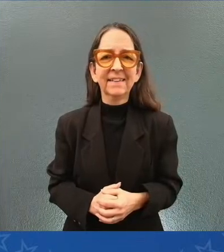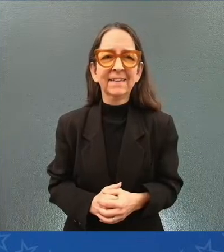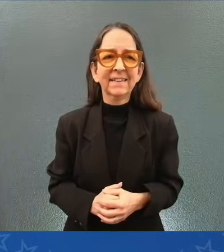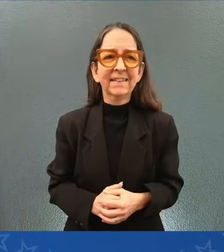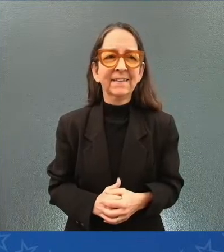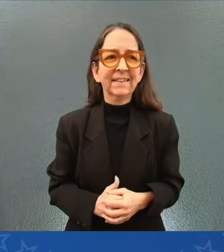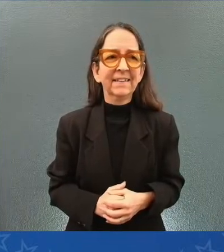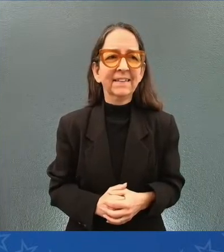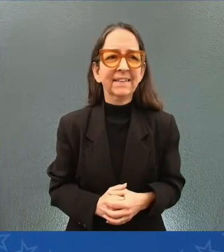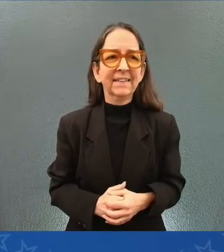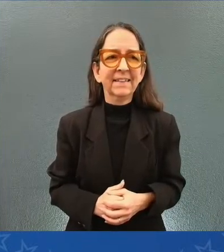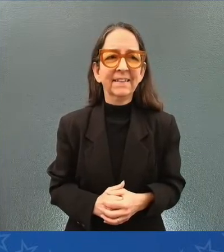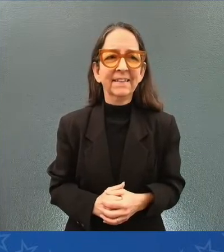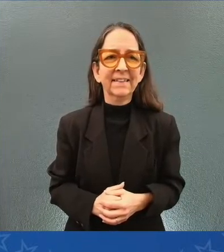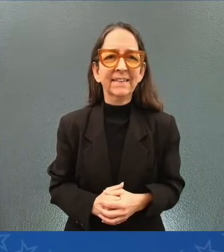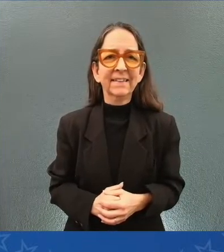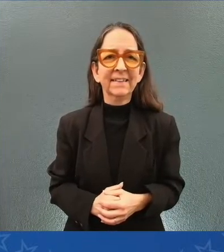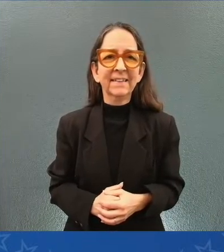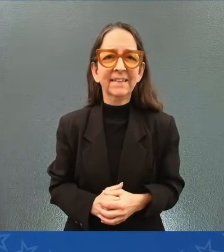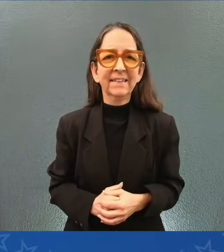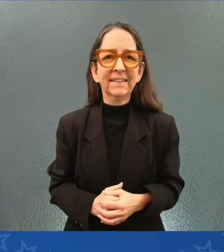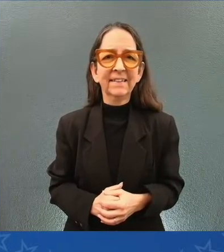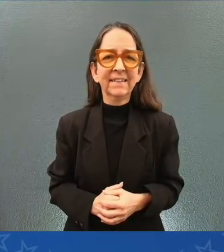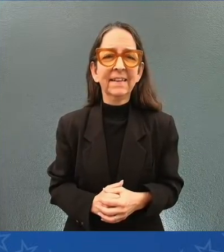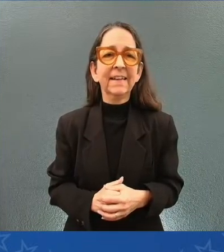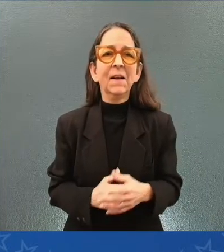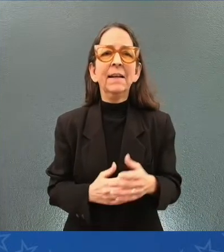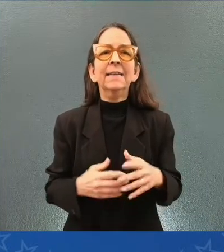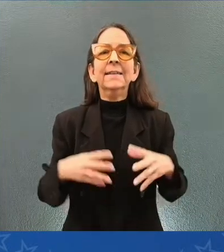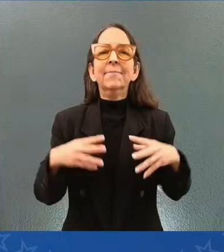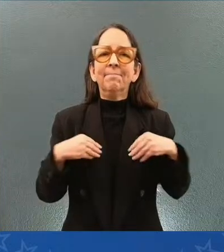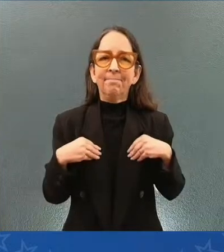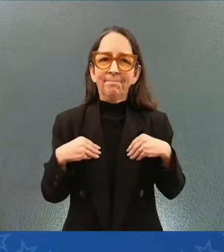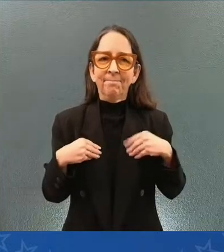Accepting on behalf of Robert Francis Kennedy is Kerry Kennedy.